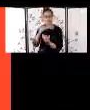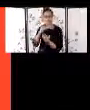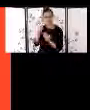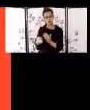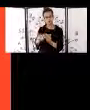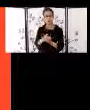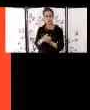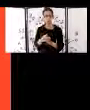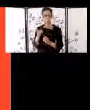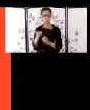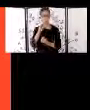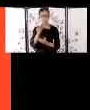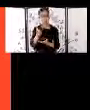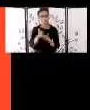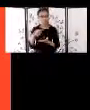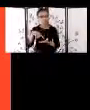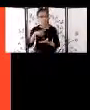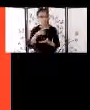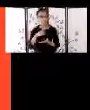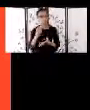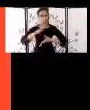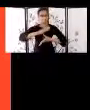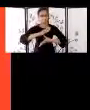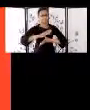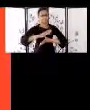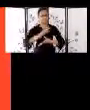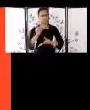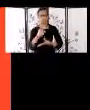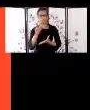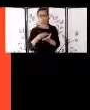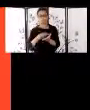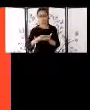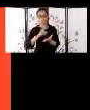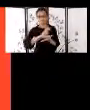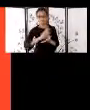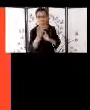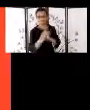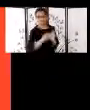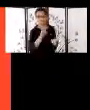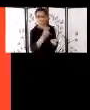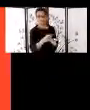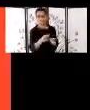investments. What makes an exceptional application?